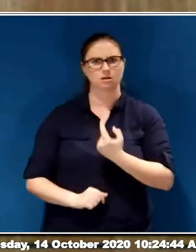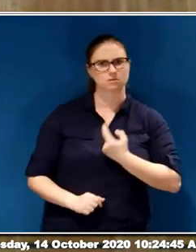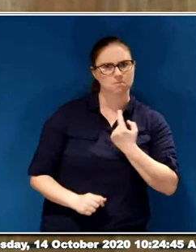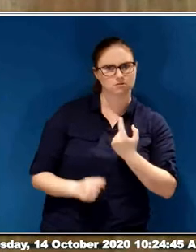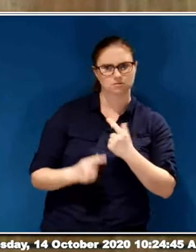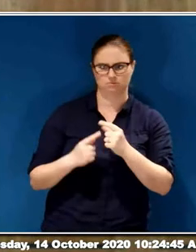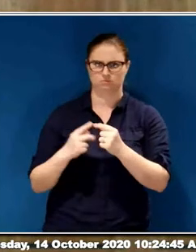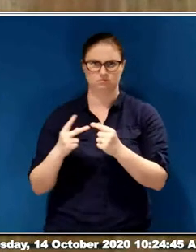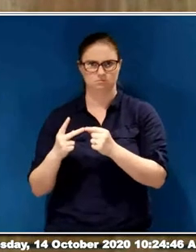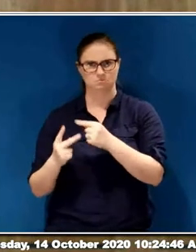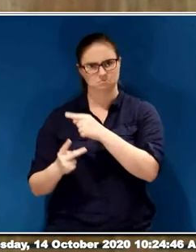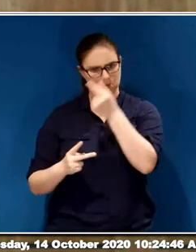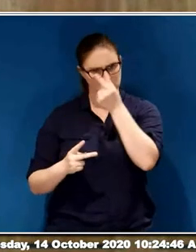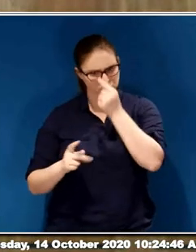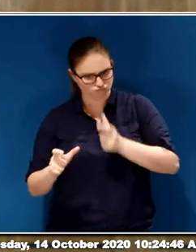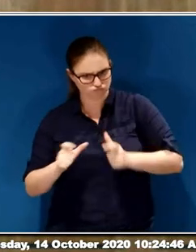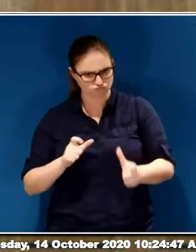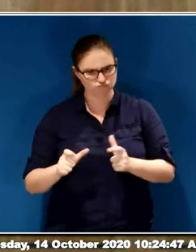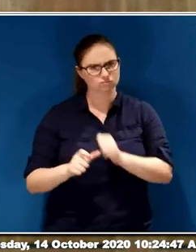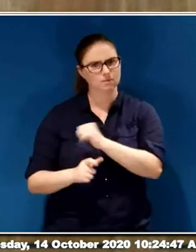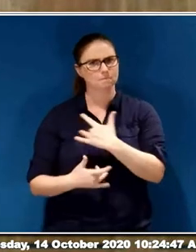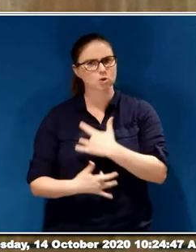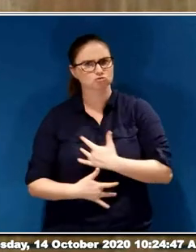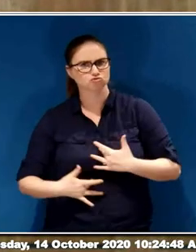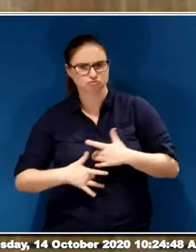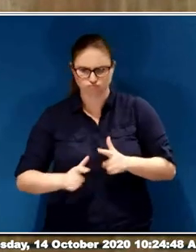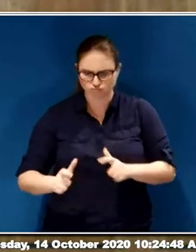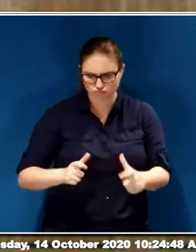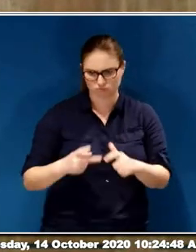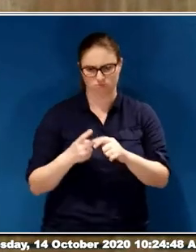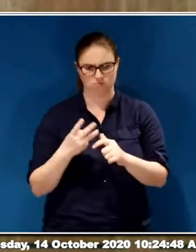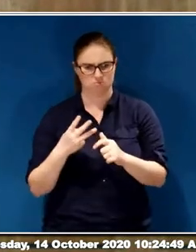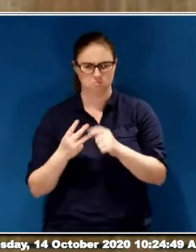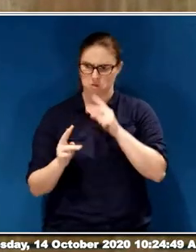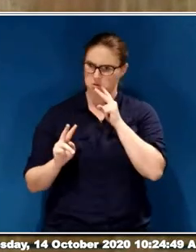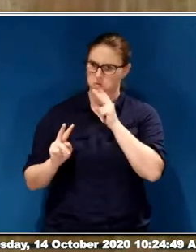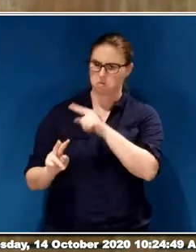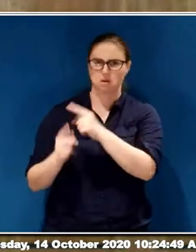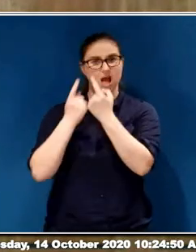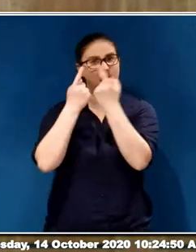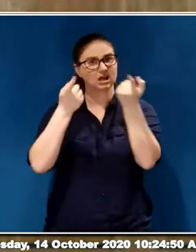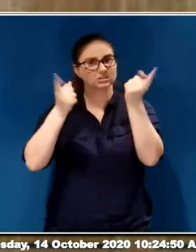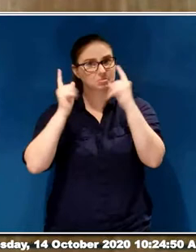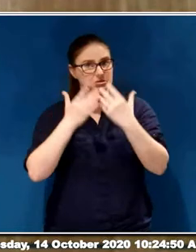with the right supports, and I had been tossing up for a little while - was it